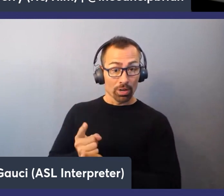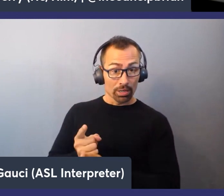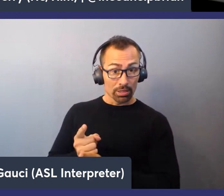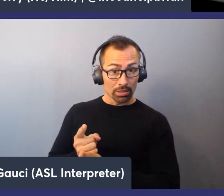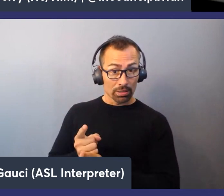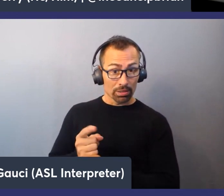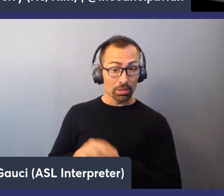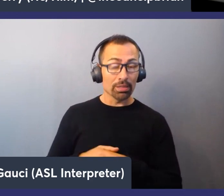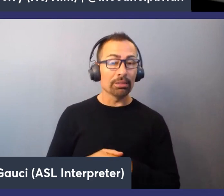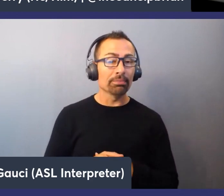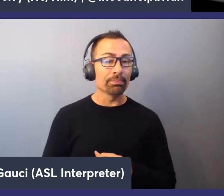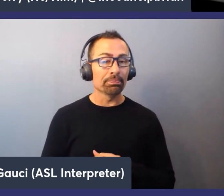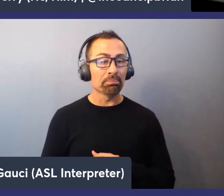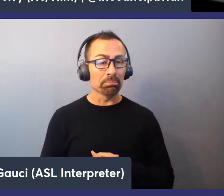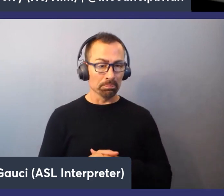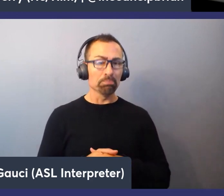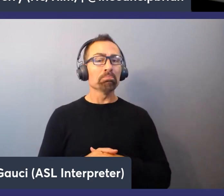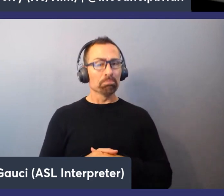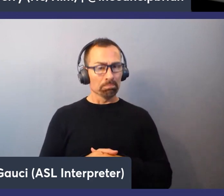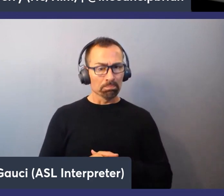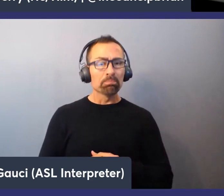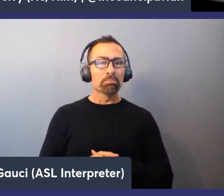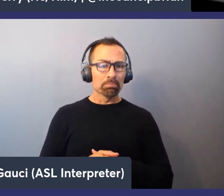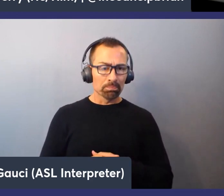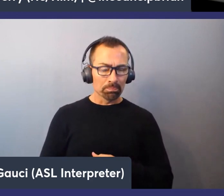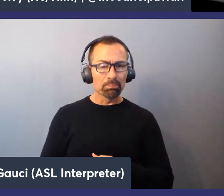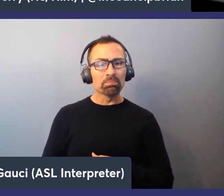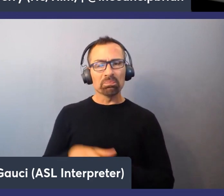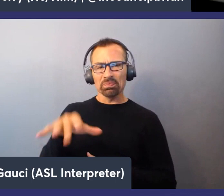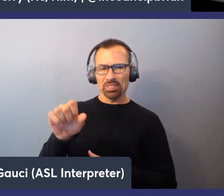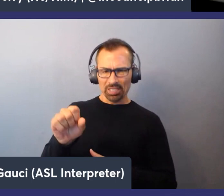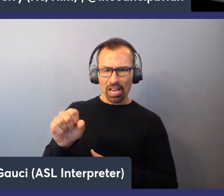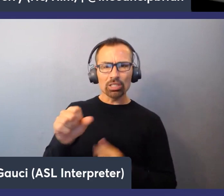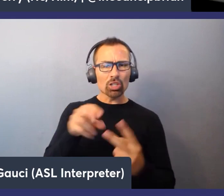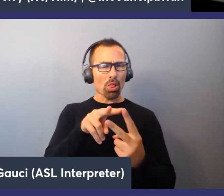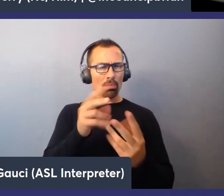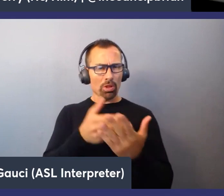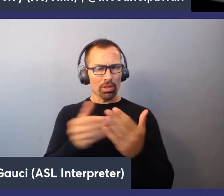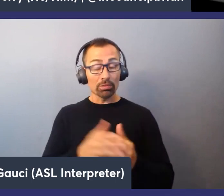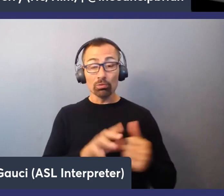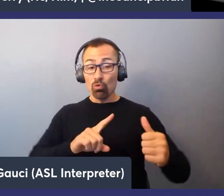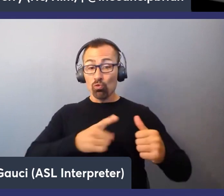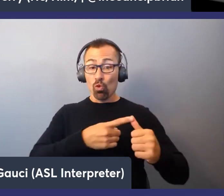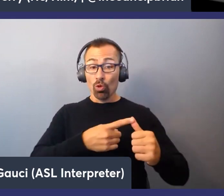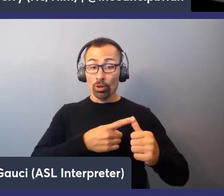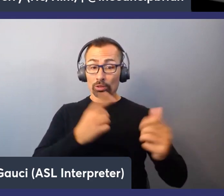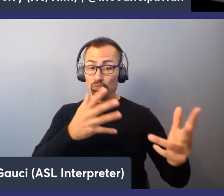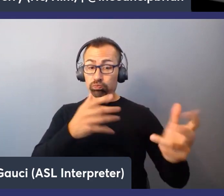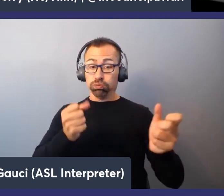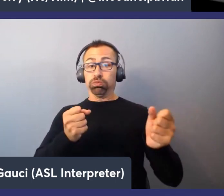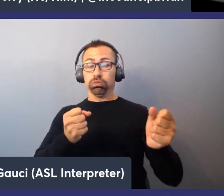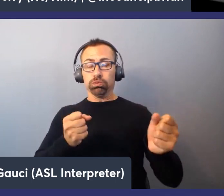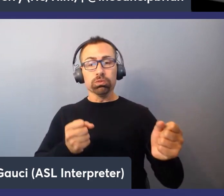Yeah, I would say it's a couple things. One is the speed of moving from like, because that data exists, it's much faster to move